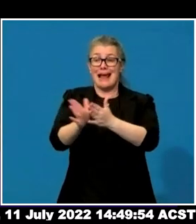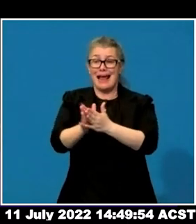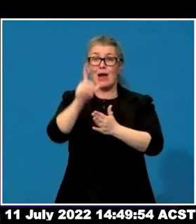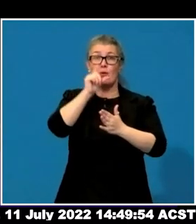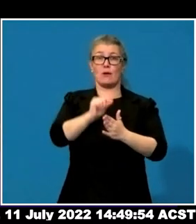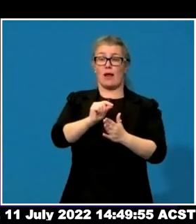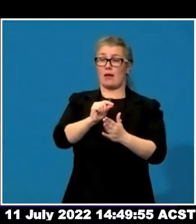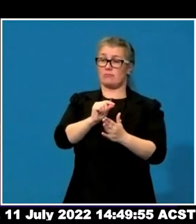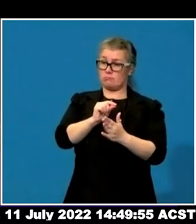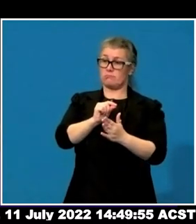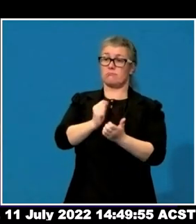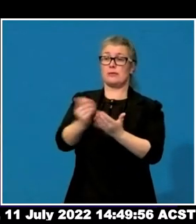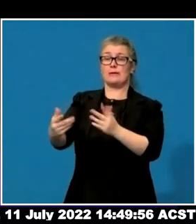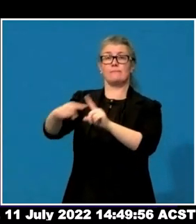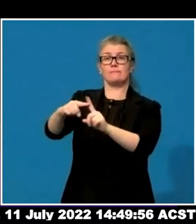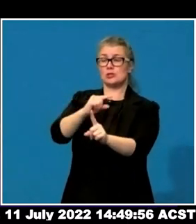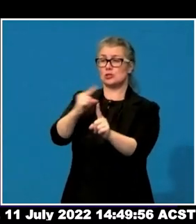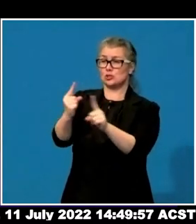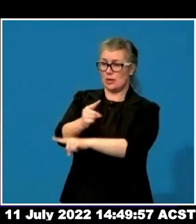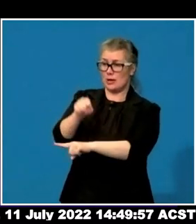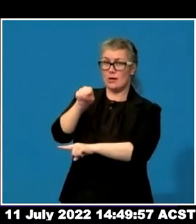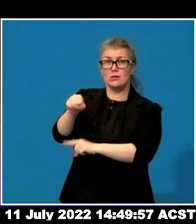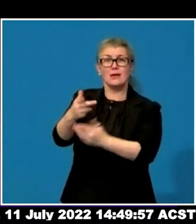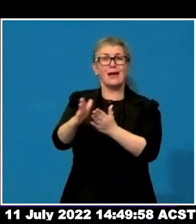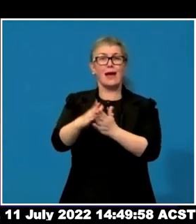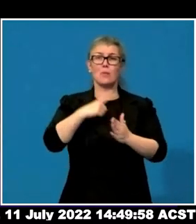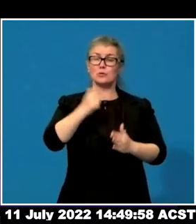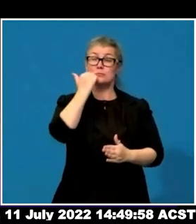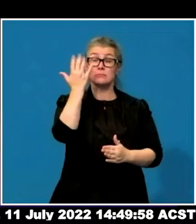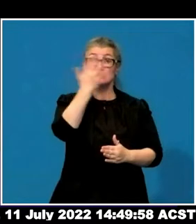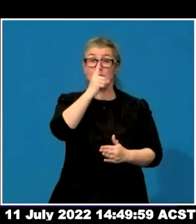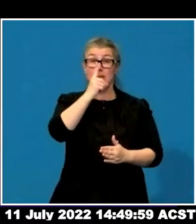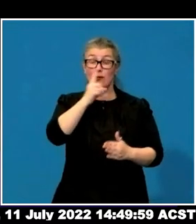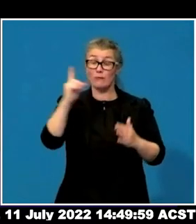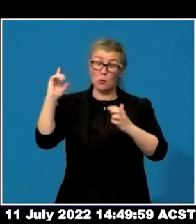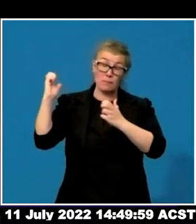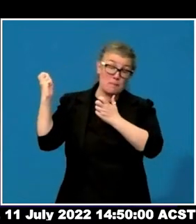Because Aboriginal people have demonstrated to us for thousands upon thousands of years